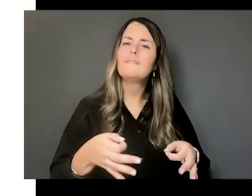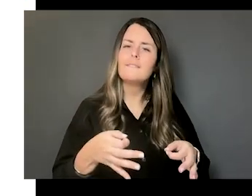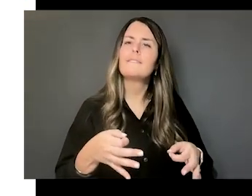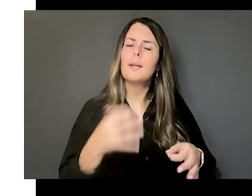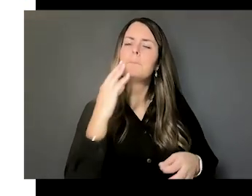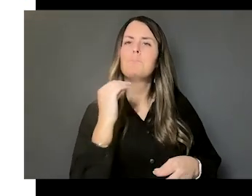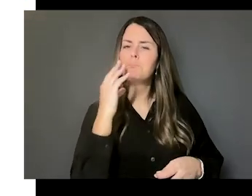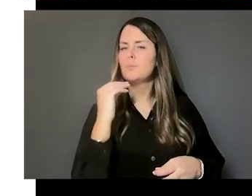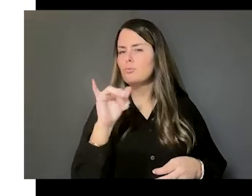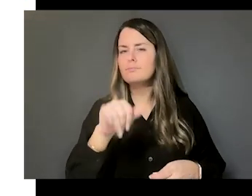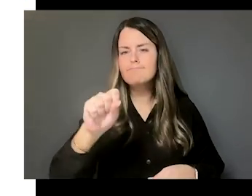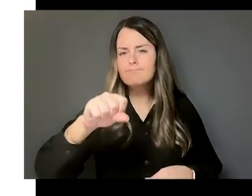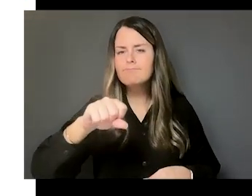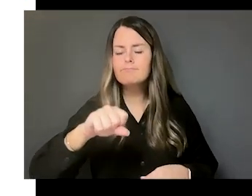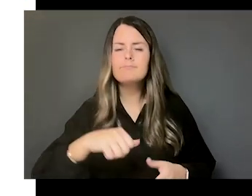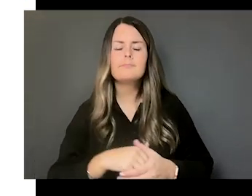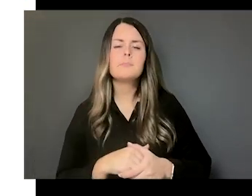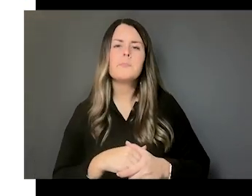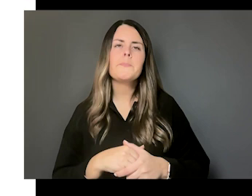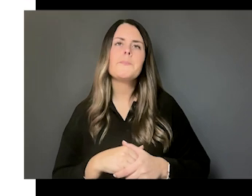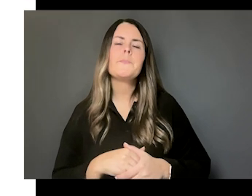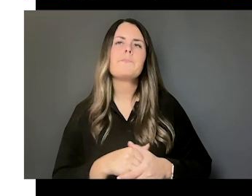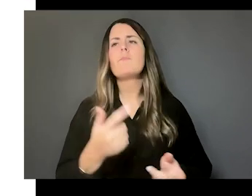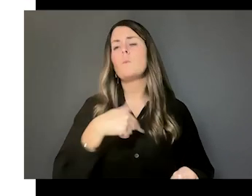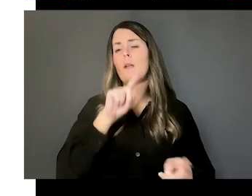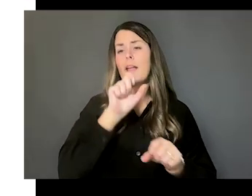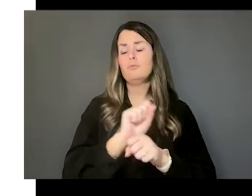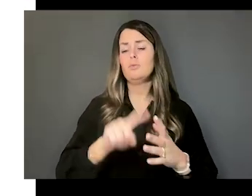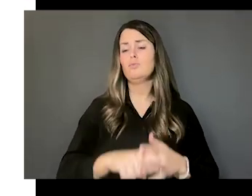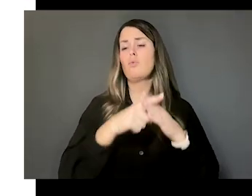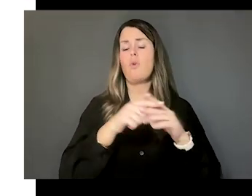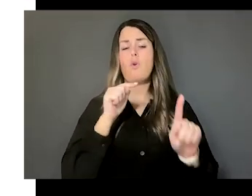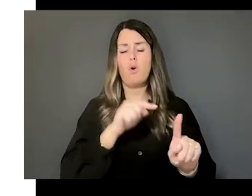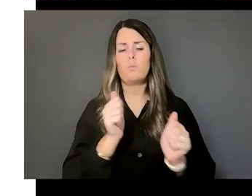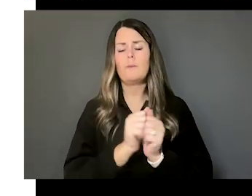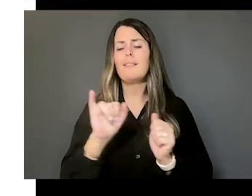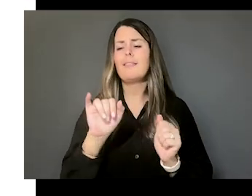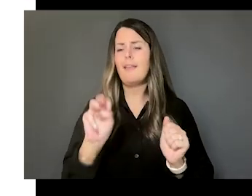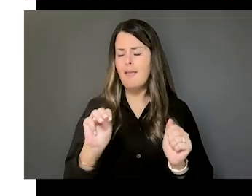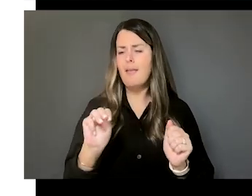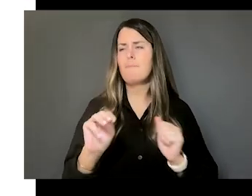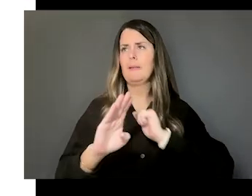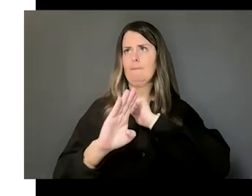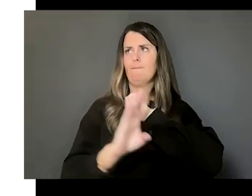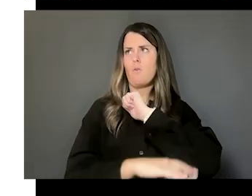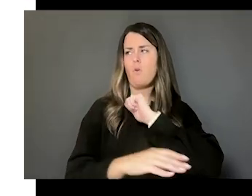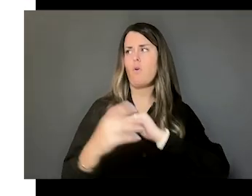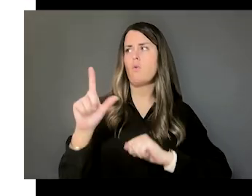experienced this. We actually started with IM in the fall of 2019